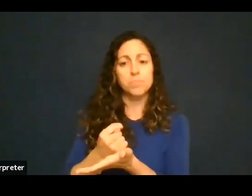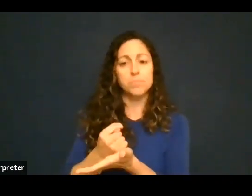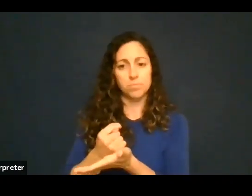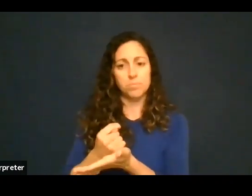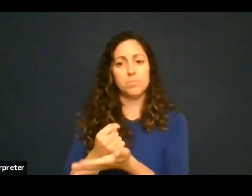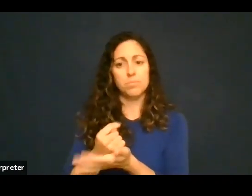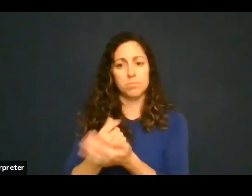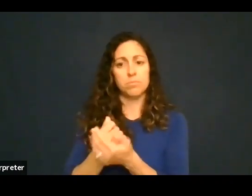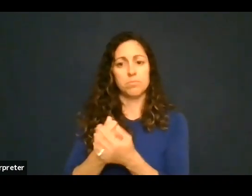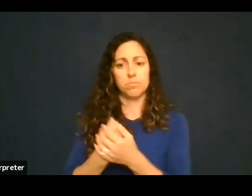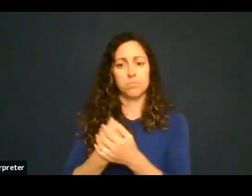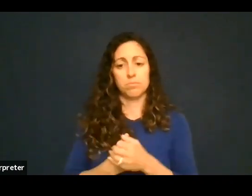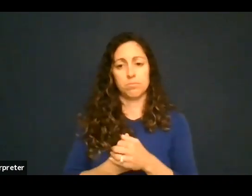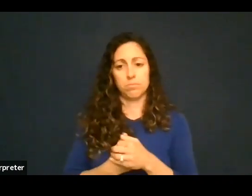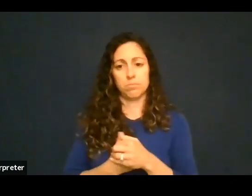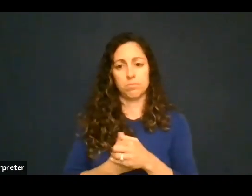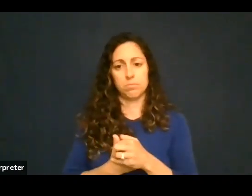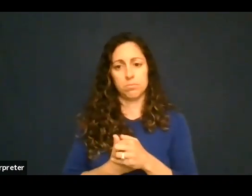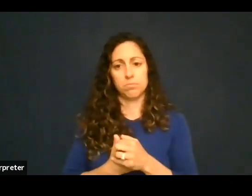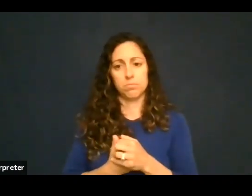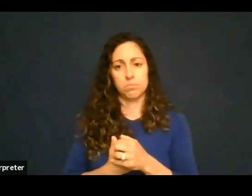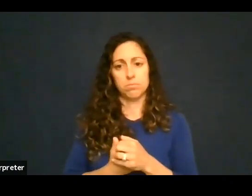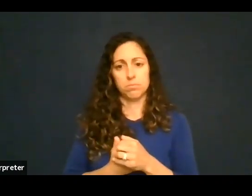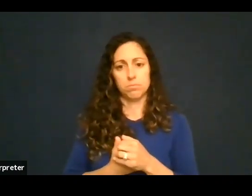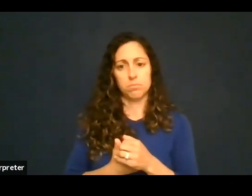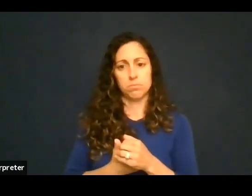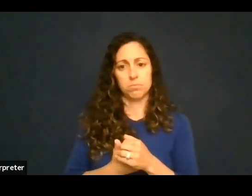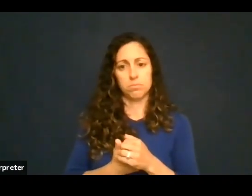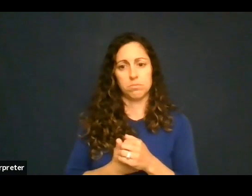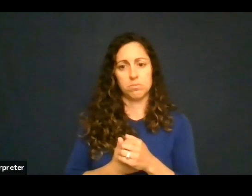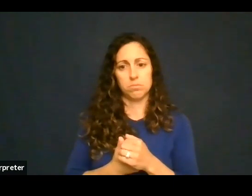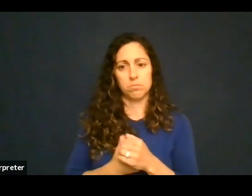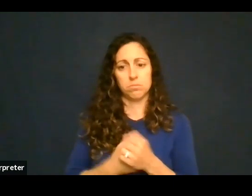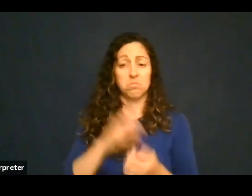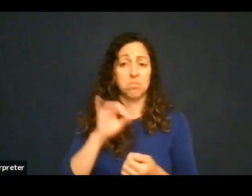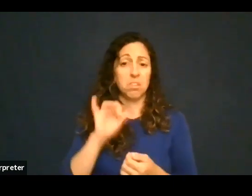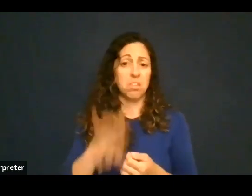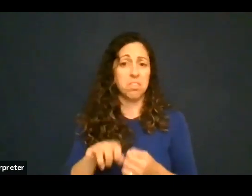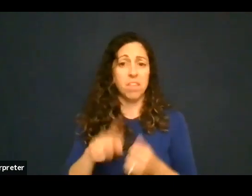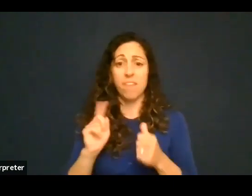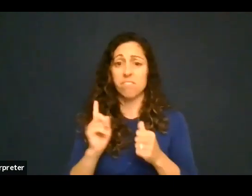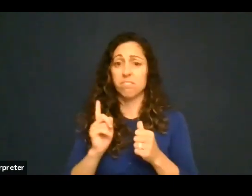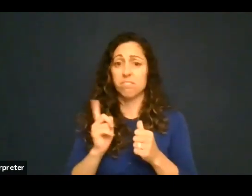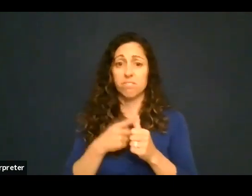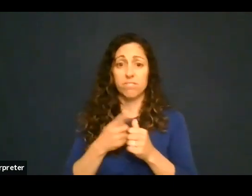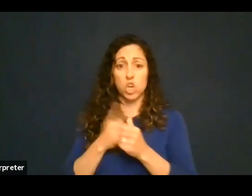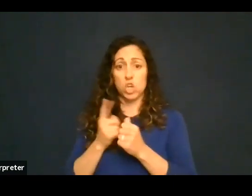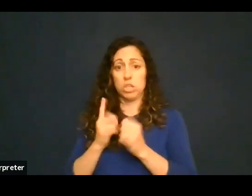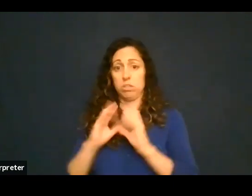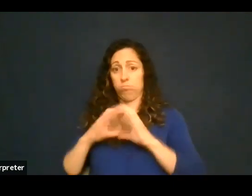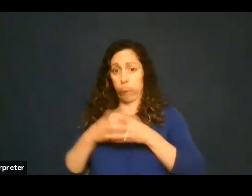after the first subset of the entire population is registered and the drug is approved for them.